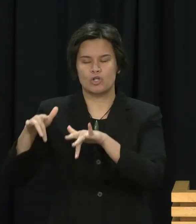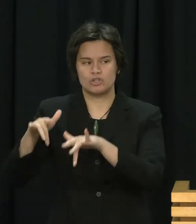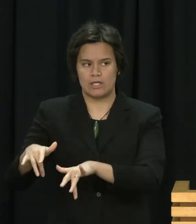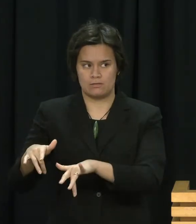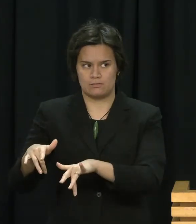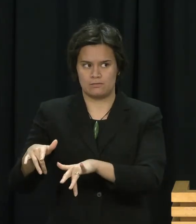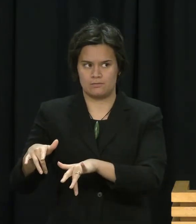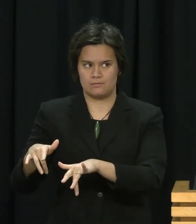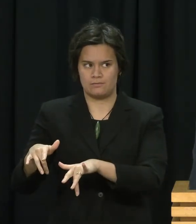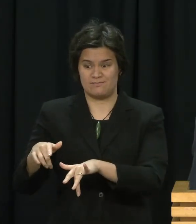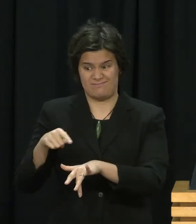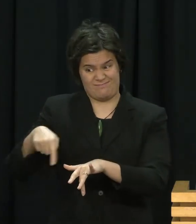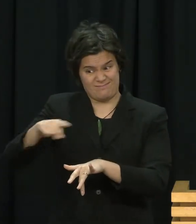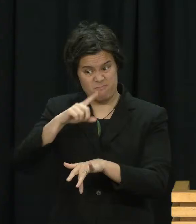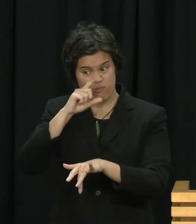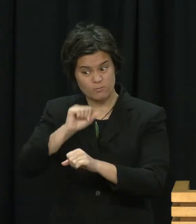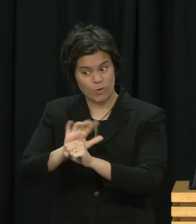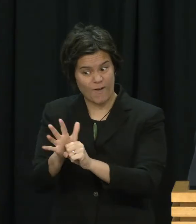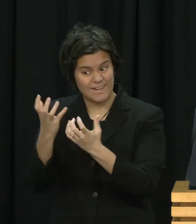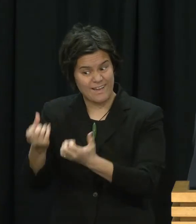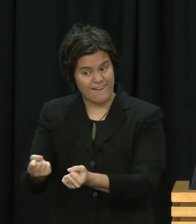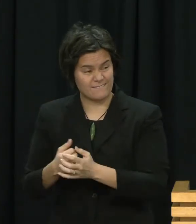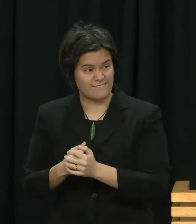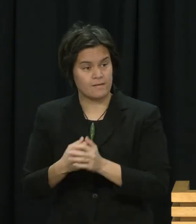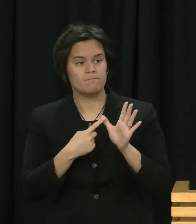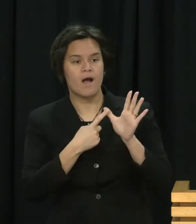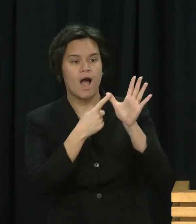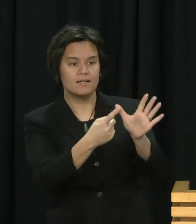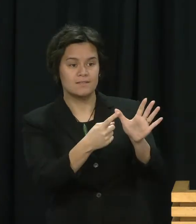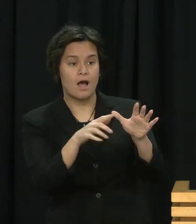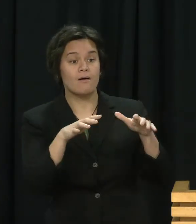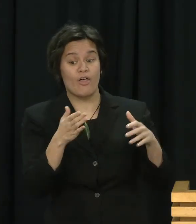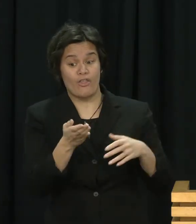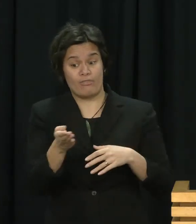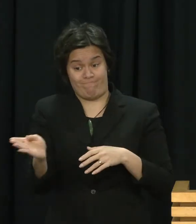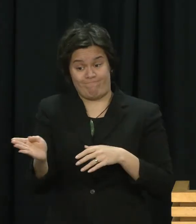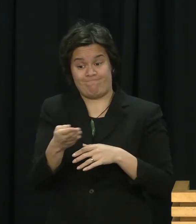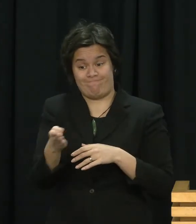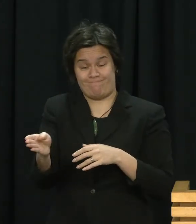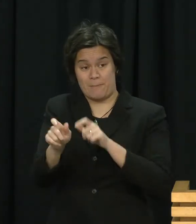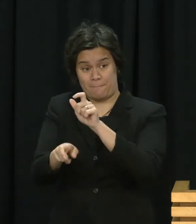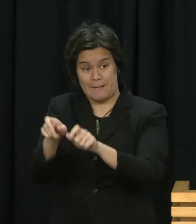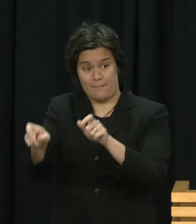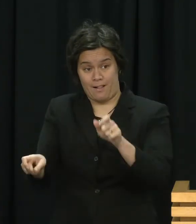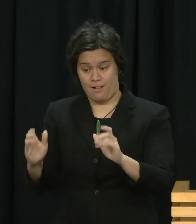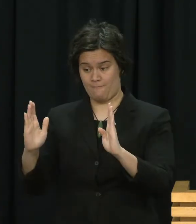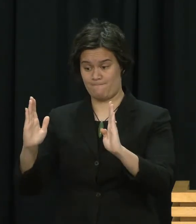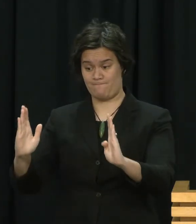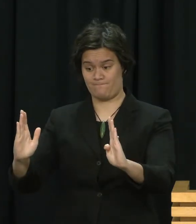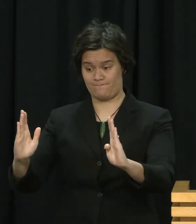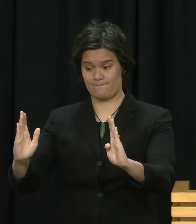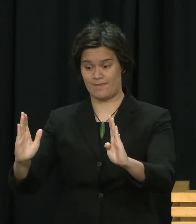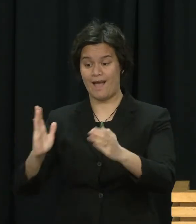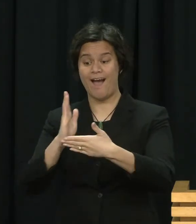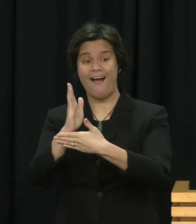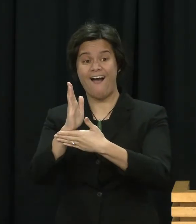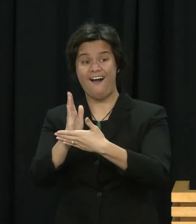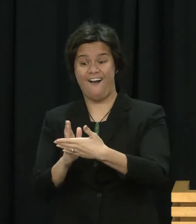potential contact that still haven't been tested. What makes you so confidence that they don't have COVID-19? I'll ask the